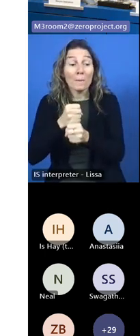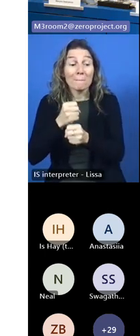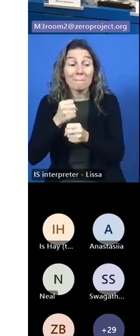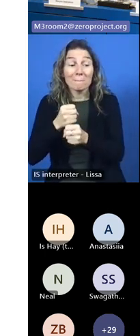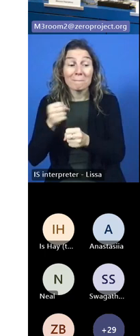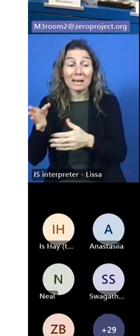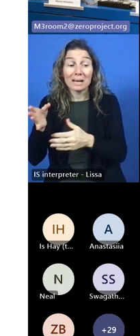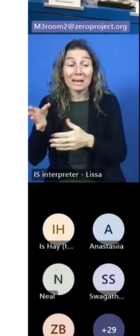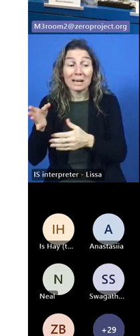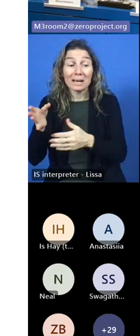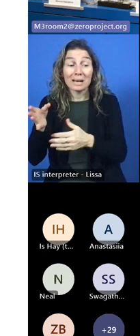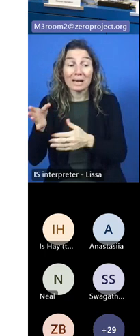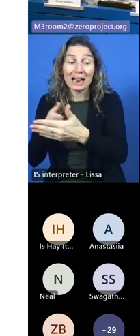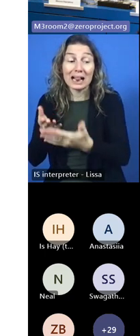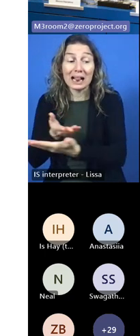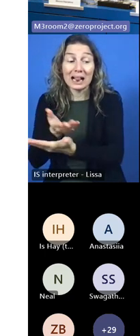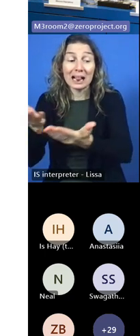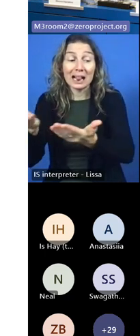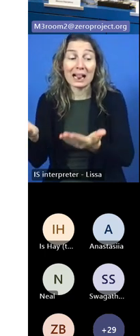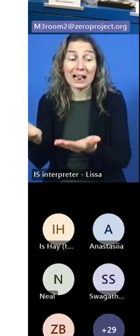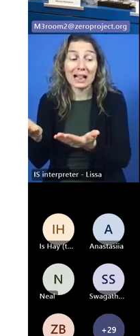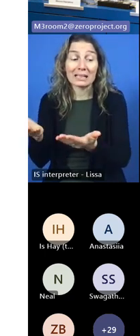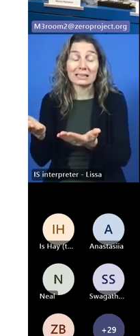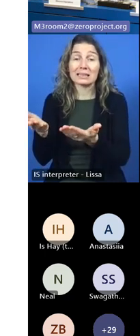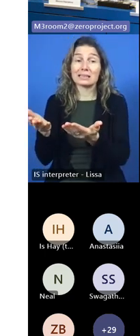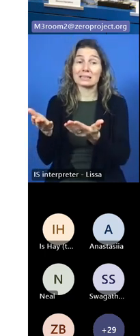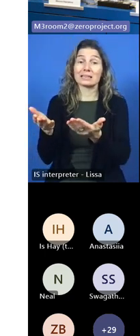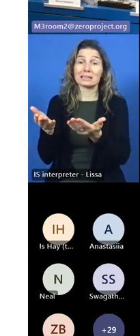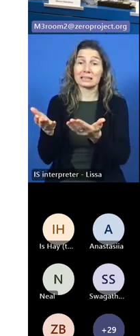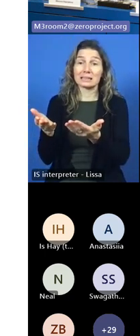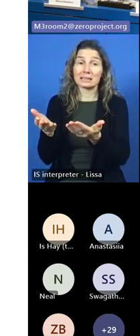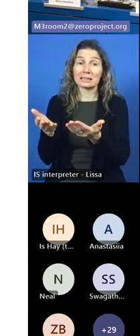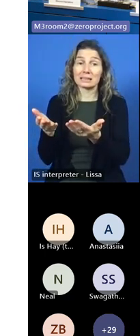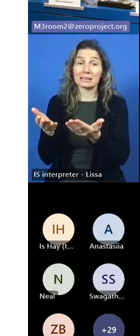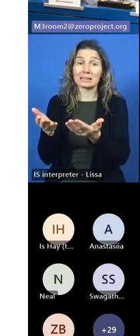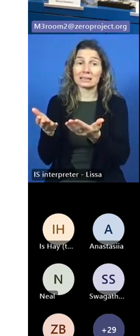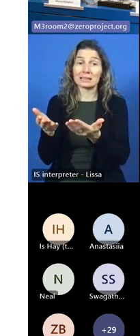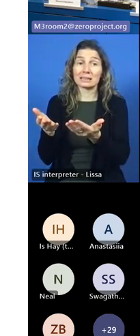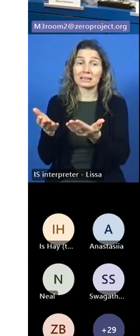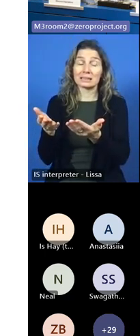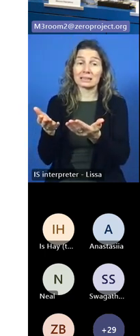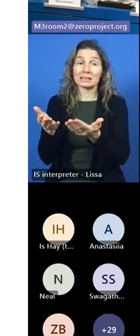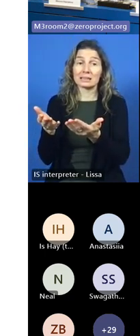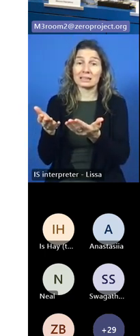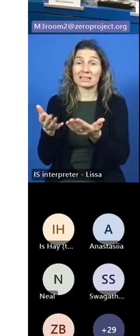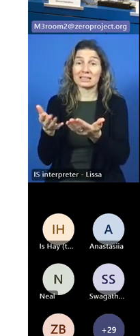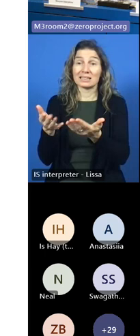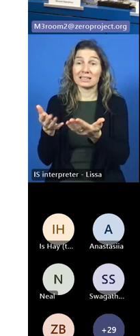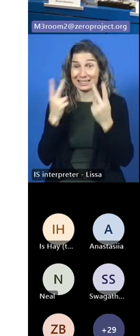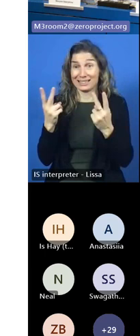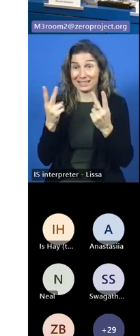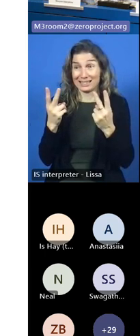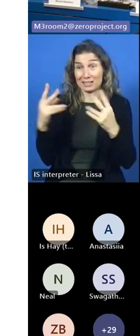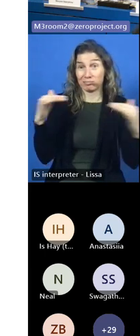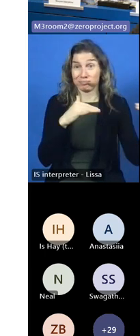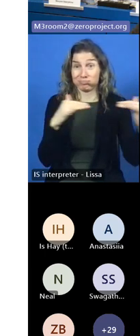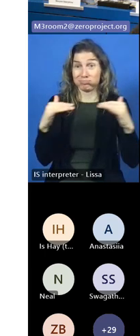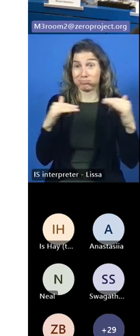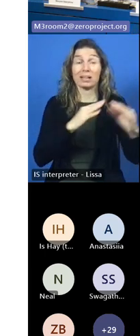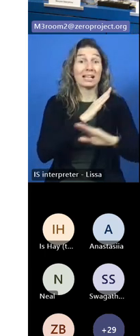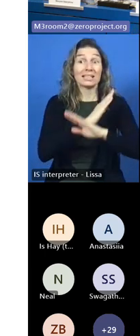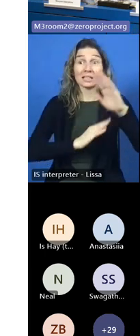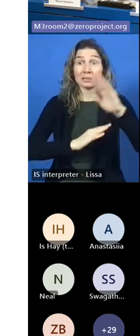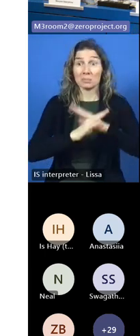acute. The number of people with disabilities are increasing. We wanted to create programs